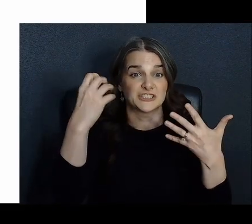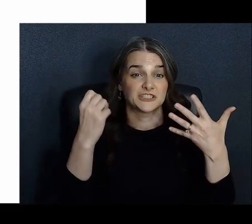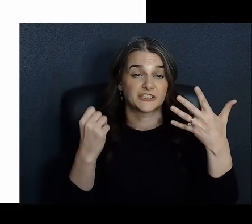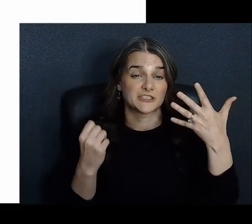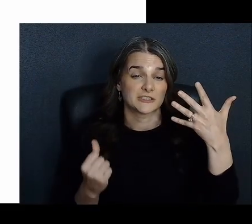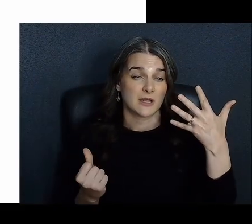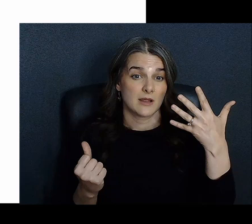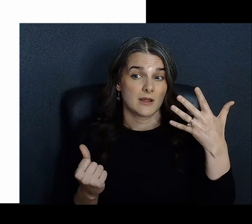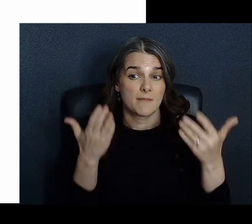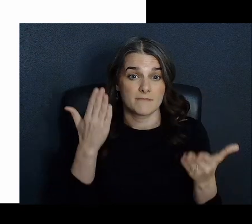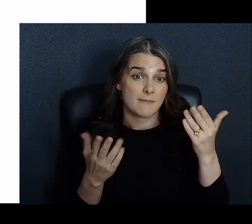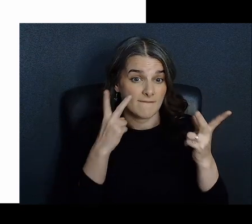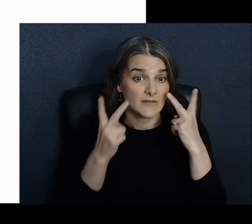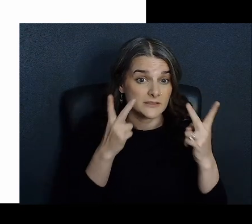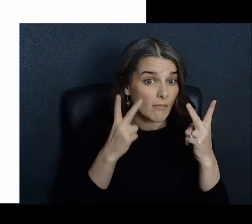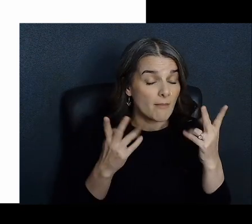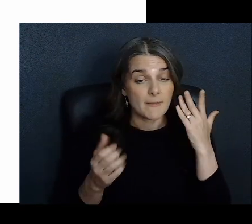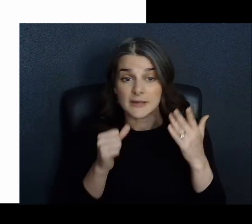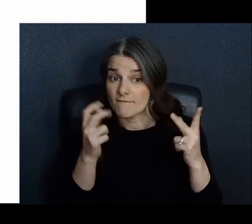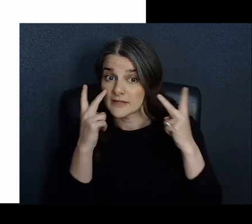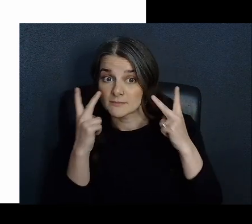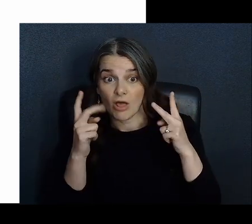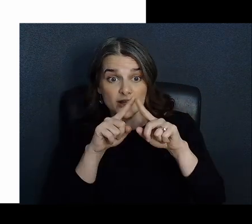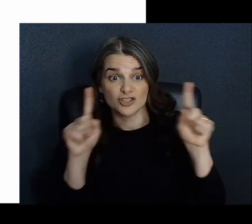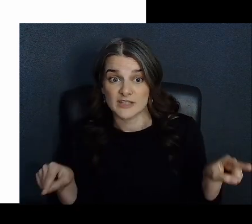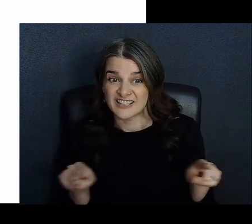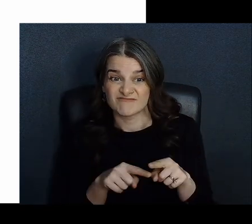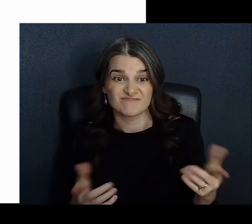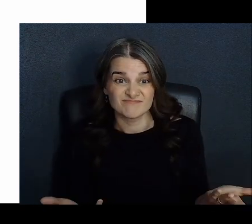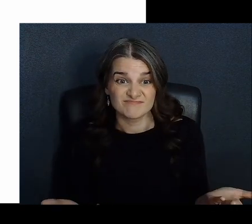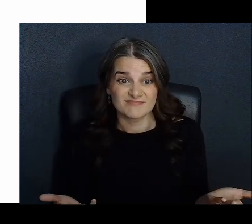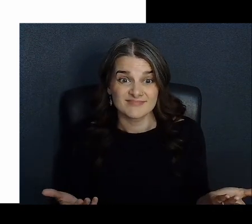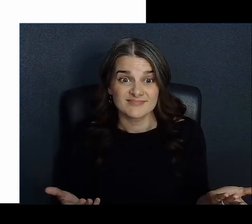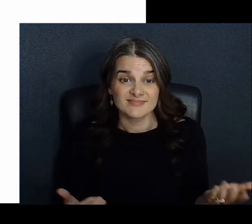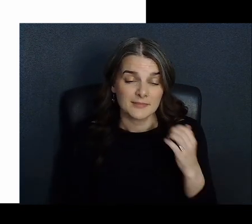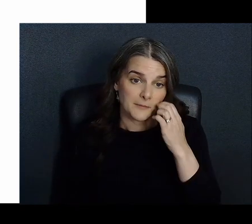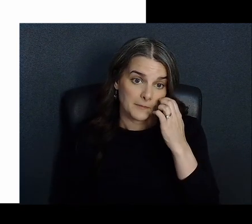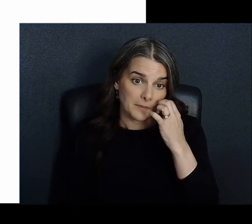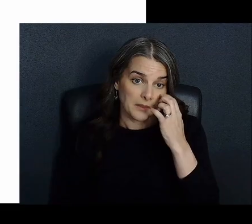be visible on the screen. So when I tell people I use mine on beginner mode,